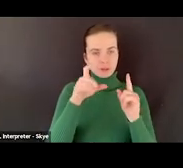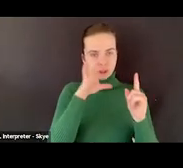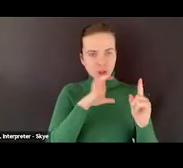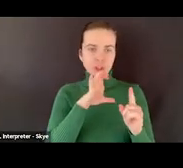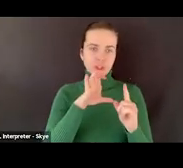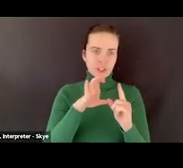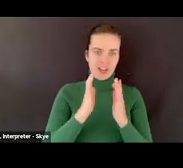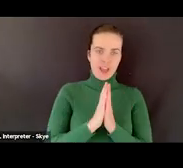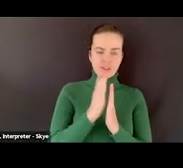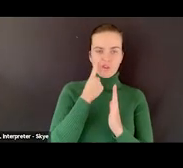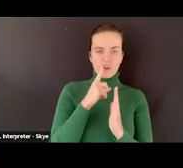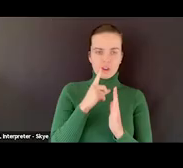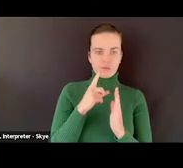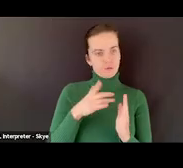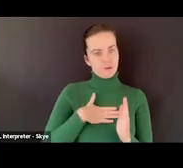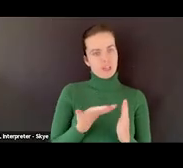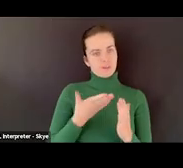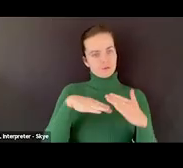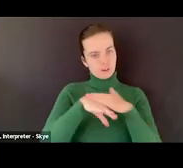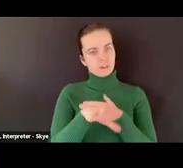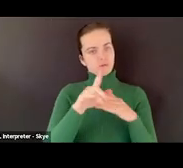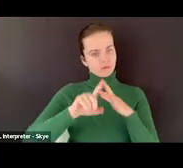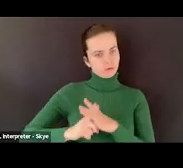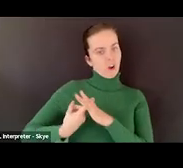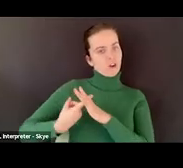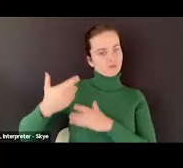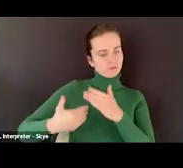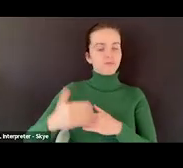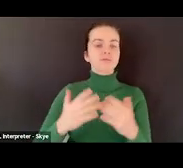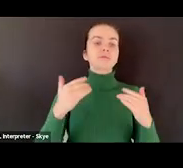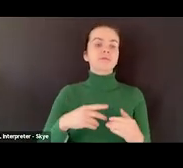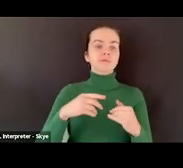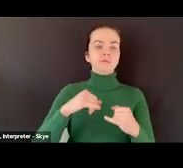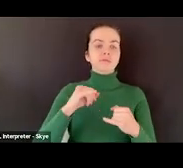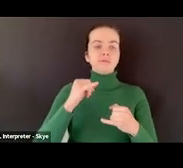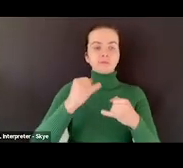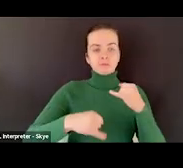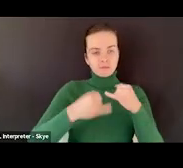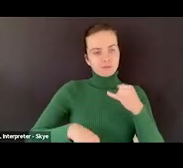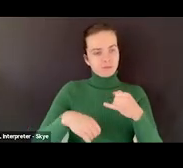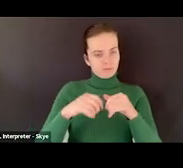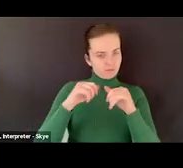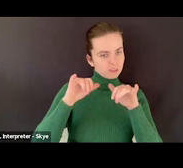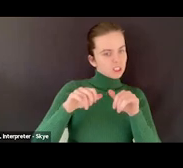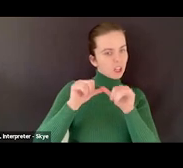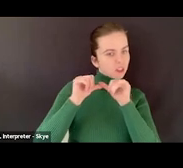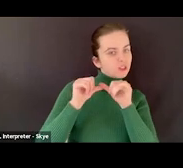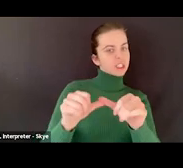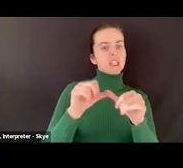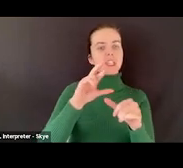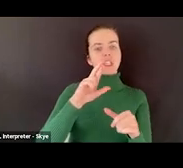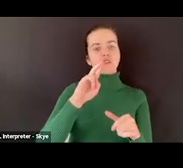door. And finally, staying resilient and keeping moving forward. A quote that we liked is that even